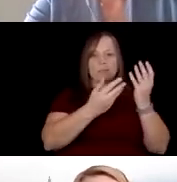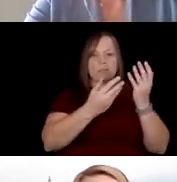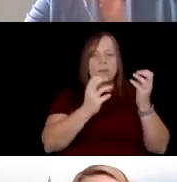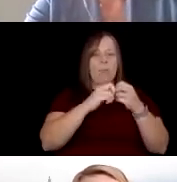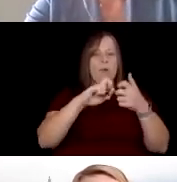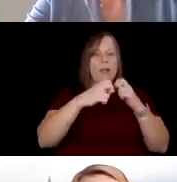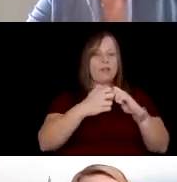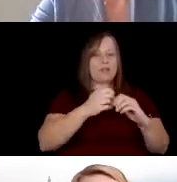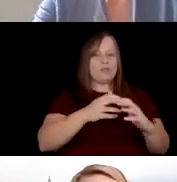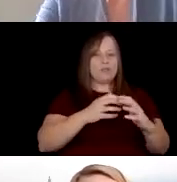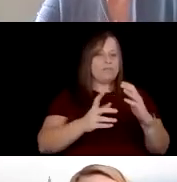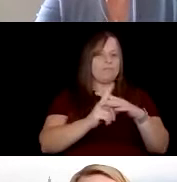for veterans with TBI.